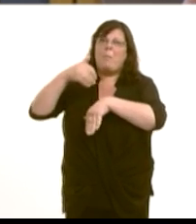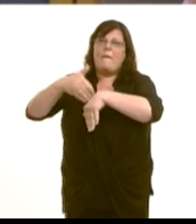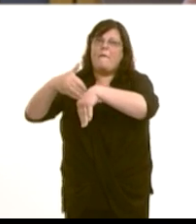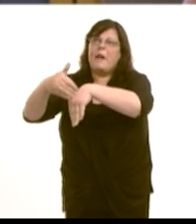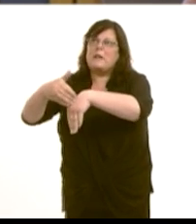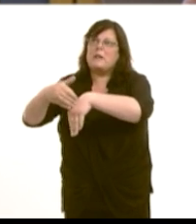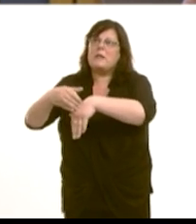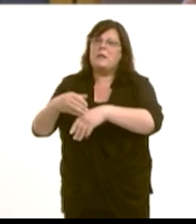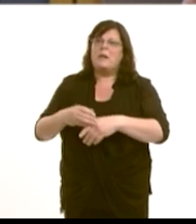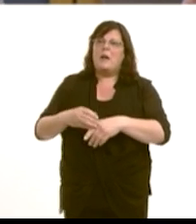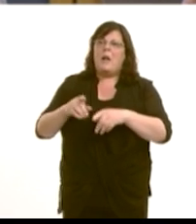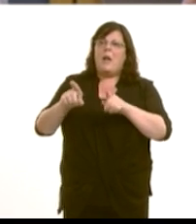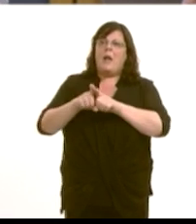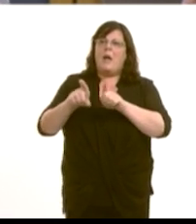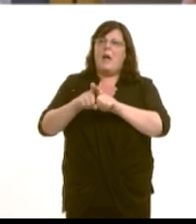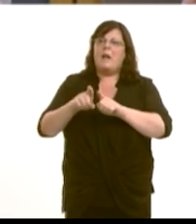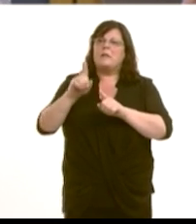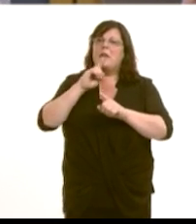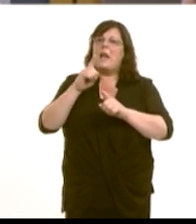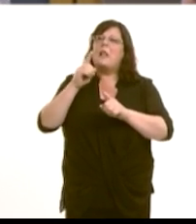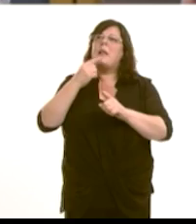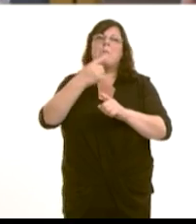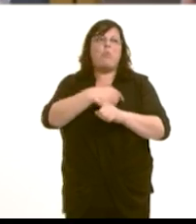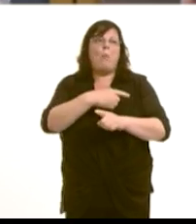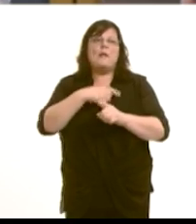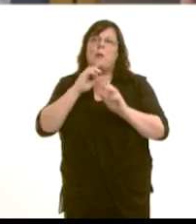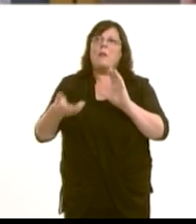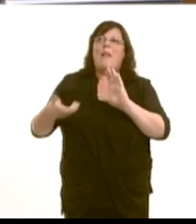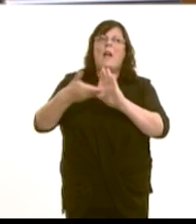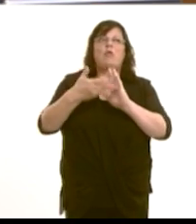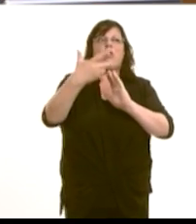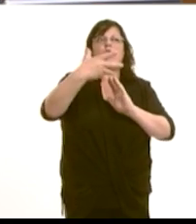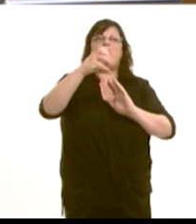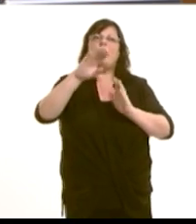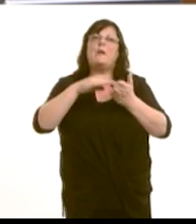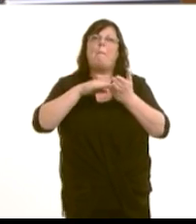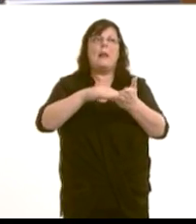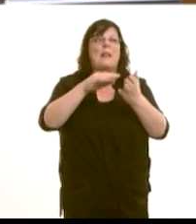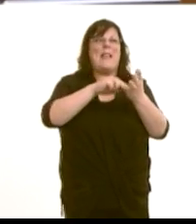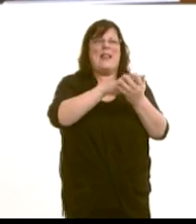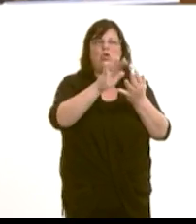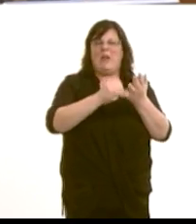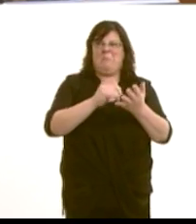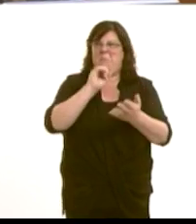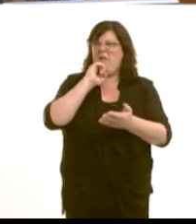of putting an extra £350 million into the NHS? Thank you. Carwyn Jones: The difficulty is that those whoíve advocated some of these pledges have